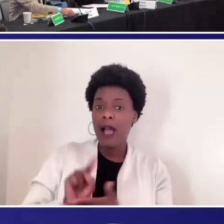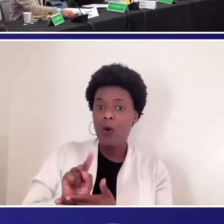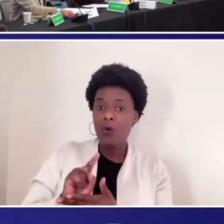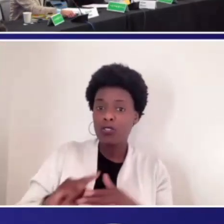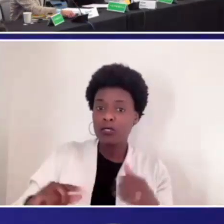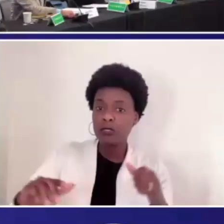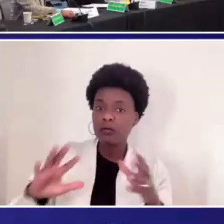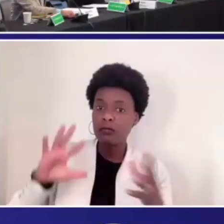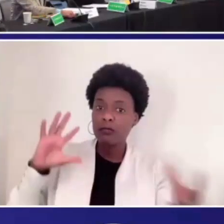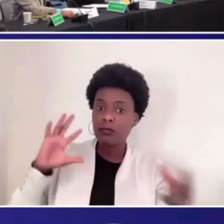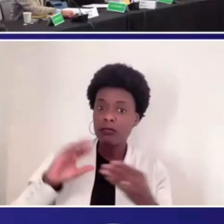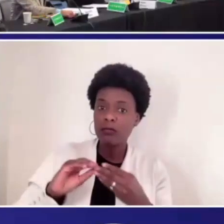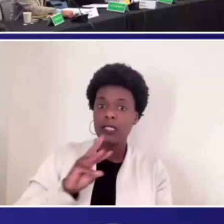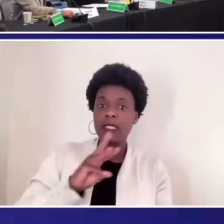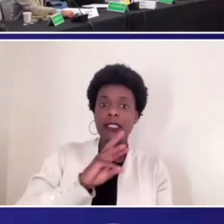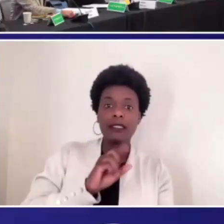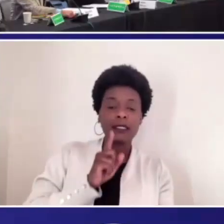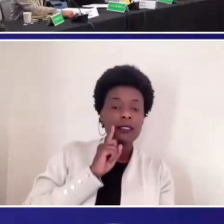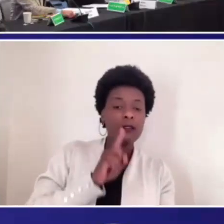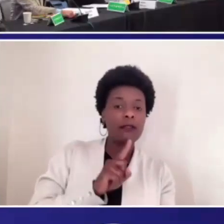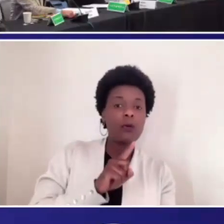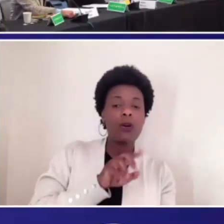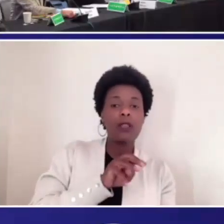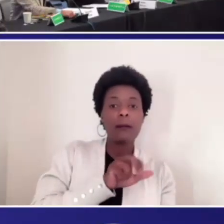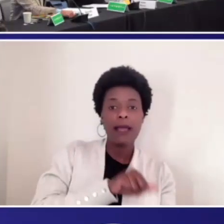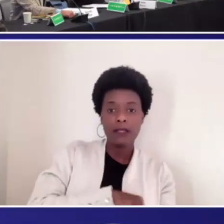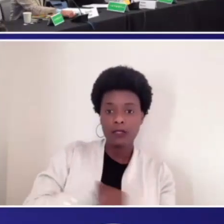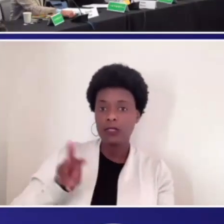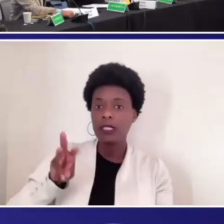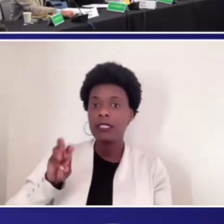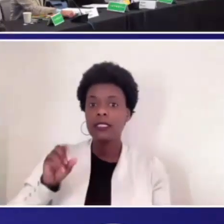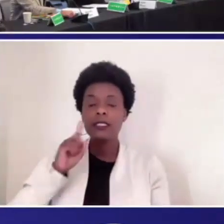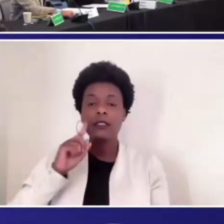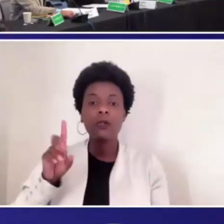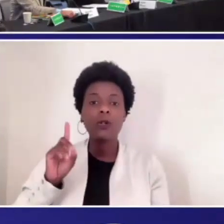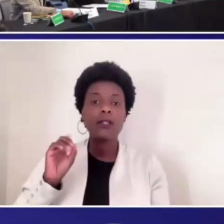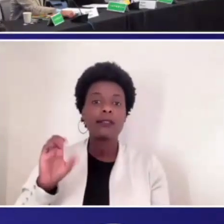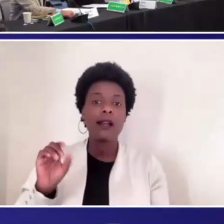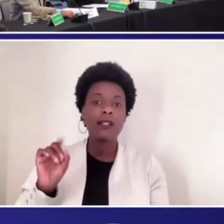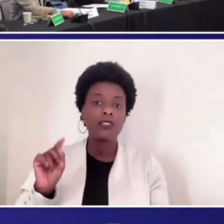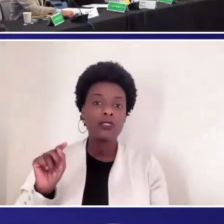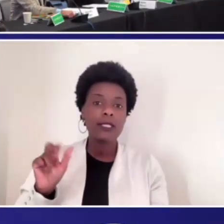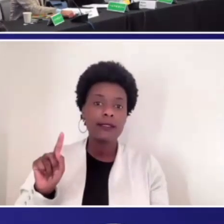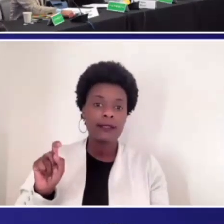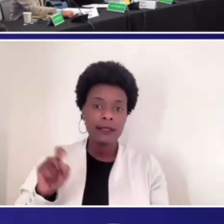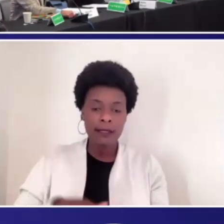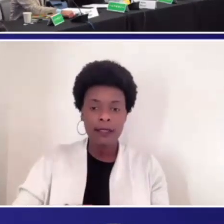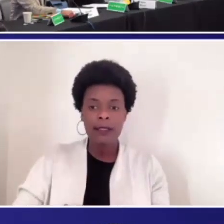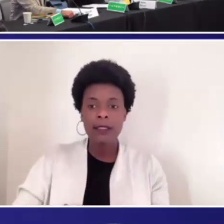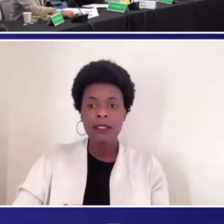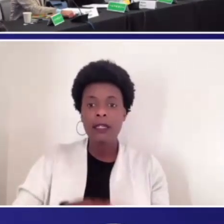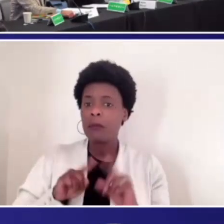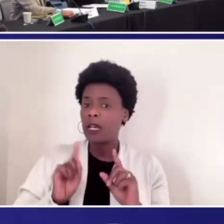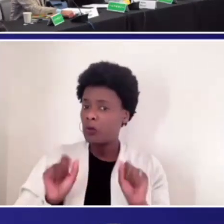60 for the master's, 60 for the doctorate. But you can get your licensure after,